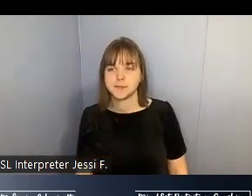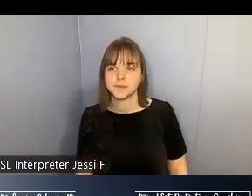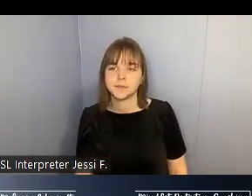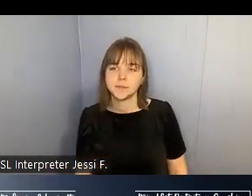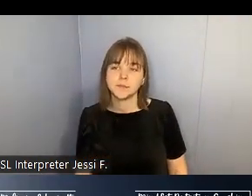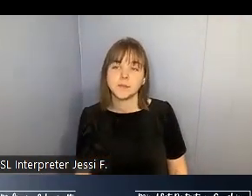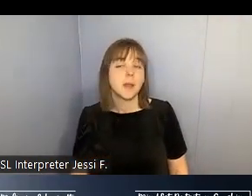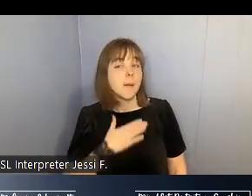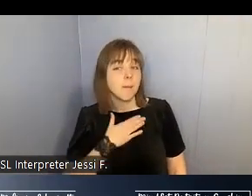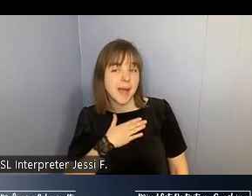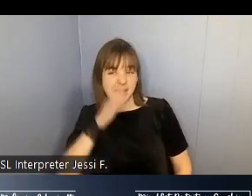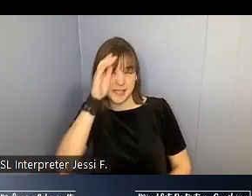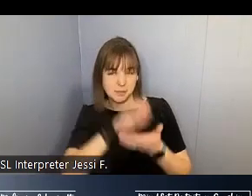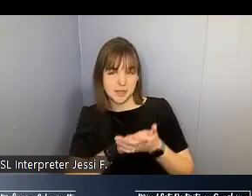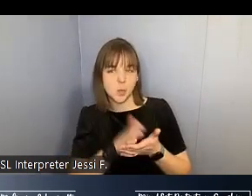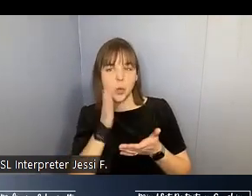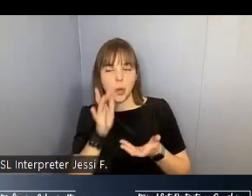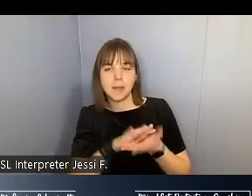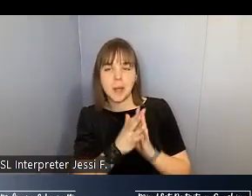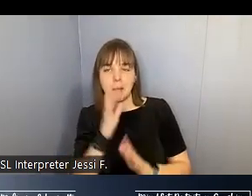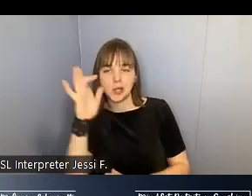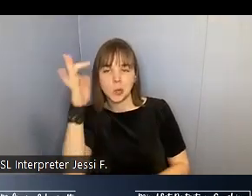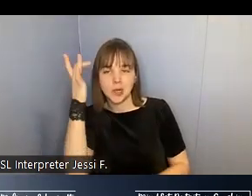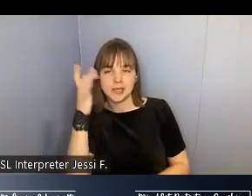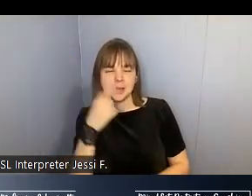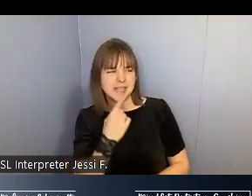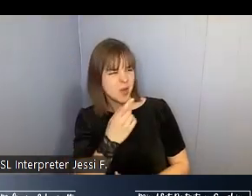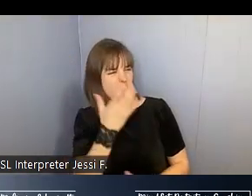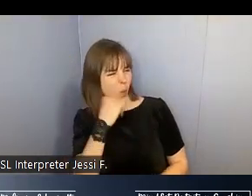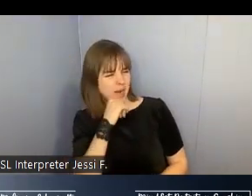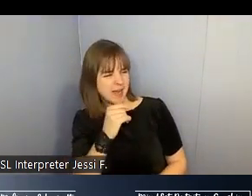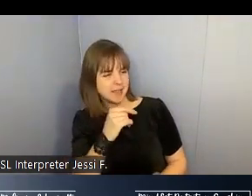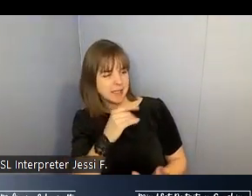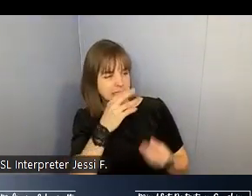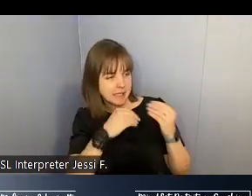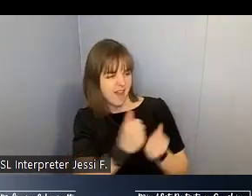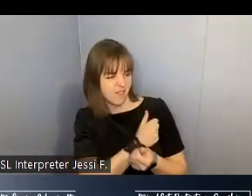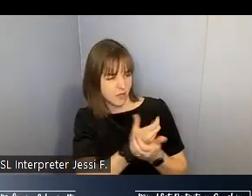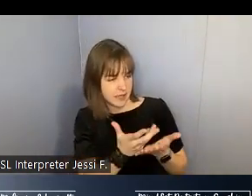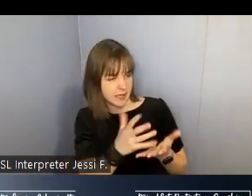I leave one, two, three bites on the plate. And he's like, you can't finish anything. I'm like, I'm full. I'm good.